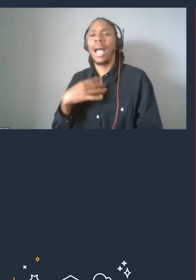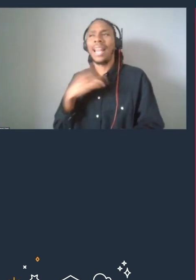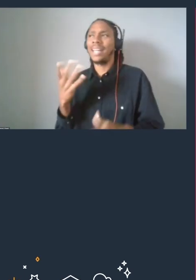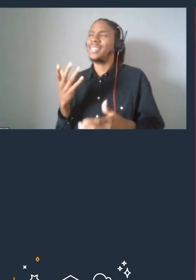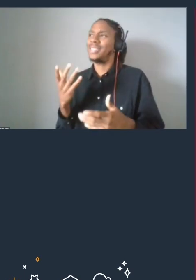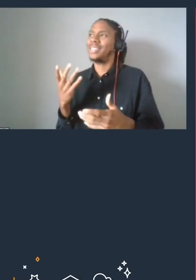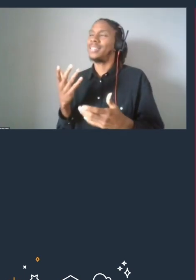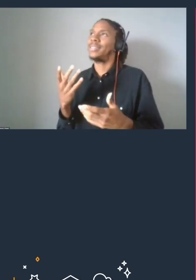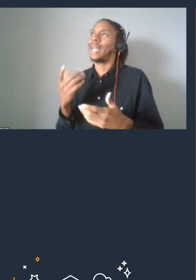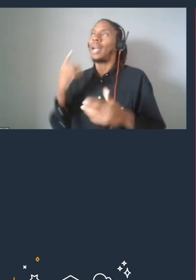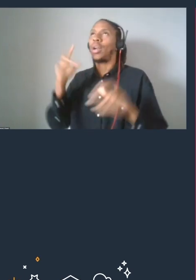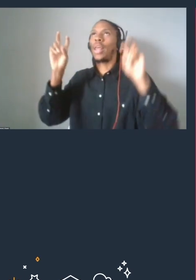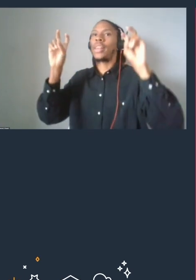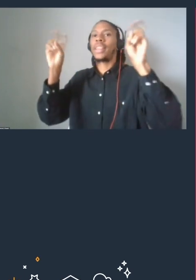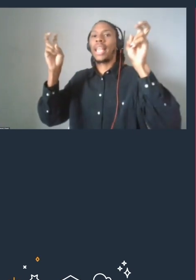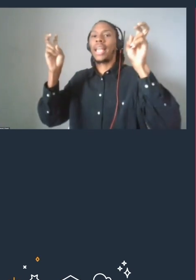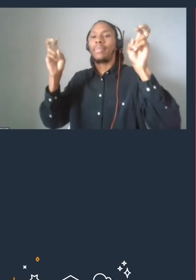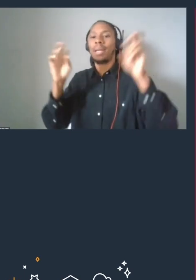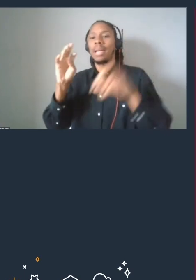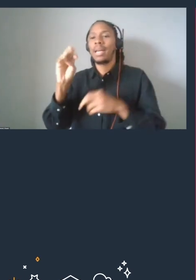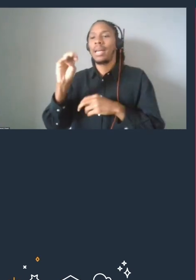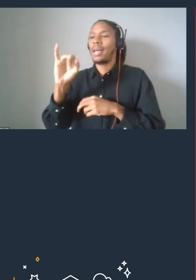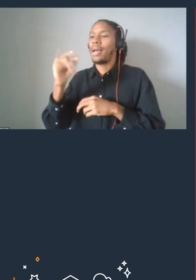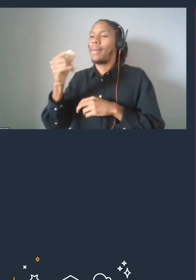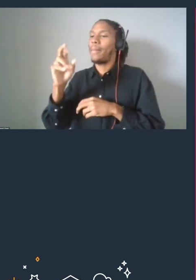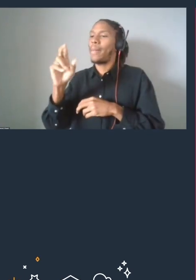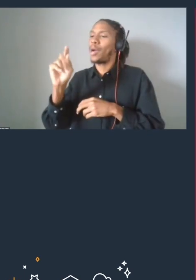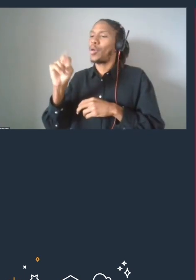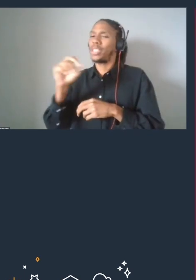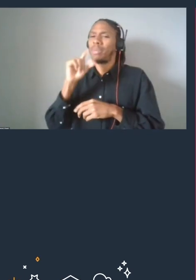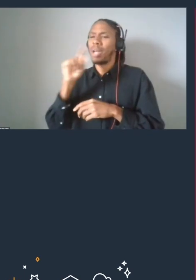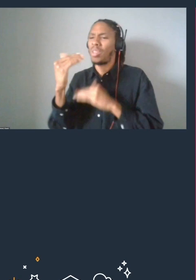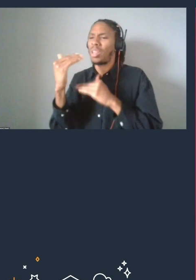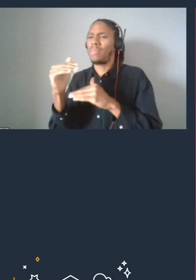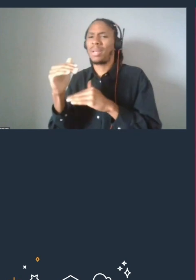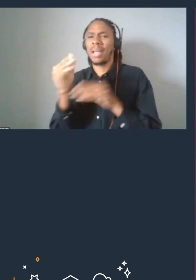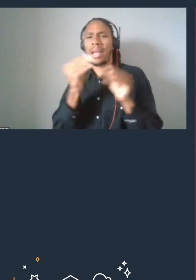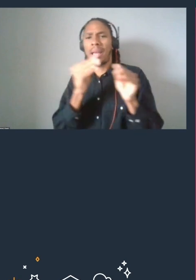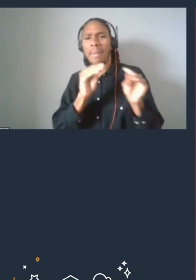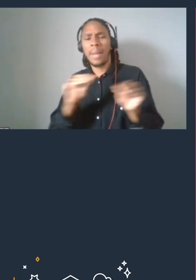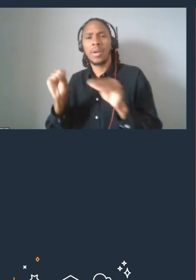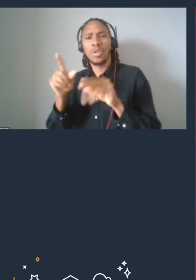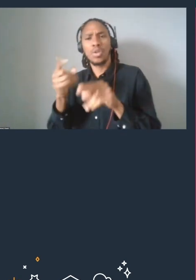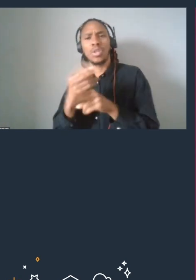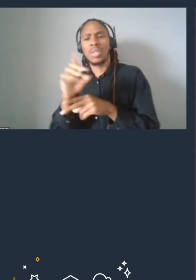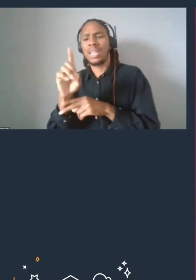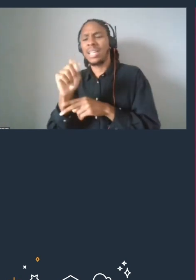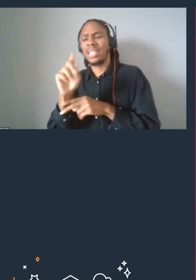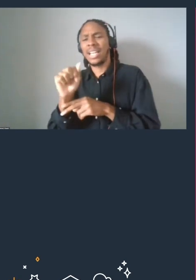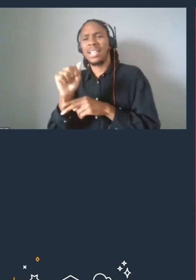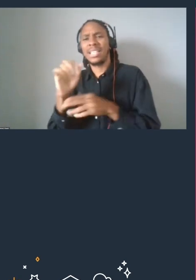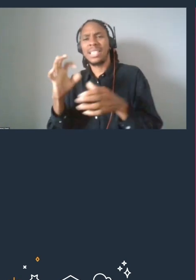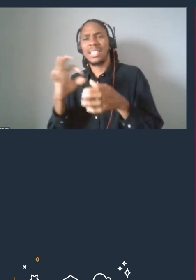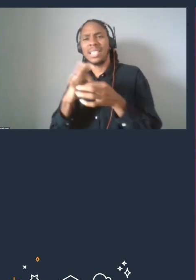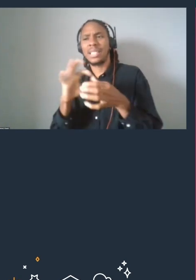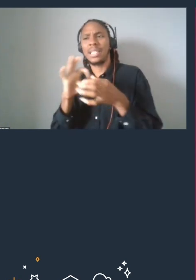Theme was migration, but it wasn't just migration, because you can use DataSync for connecting S3 on Outposts, right?